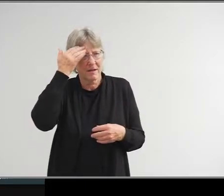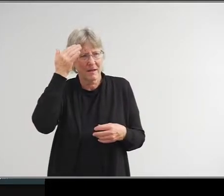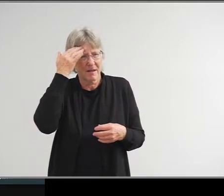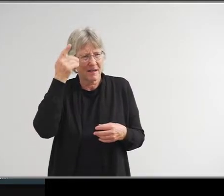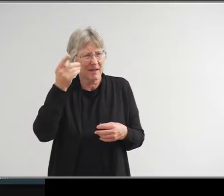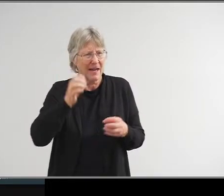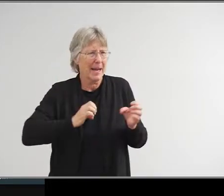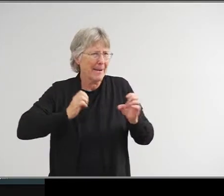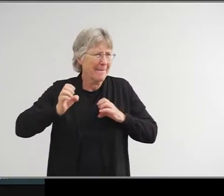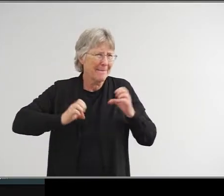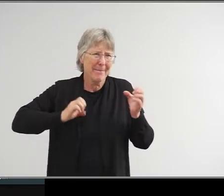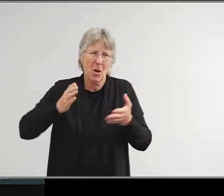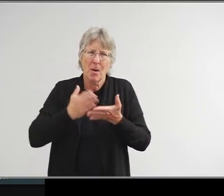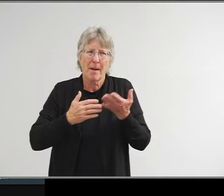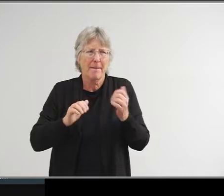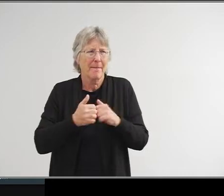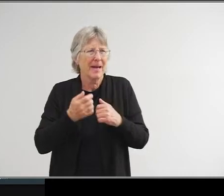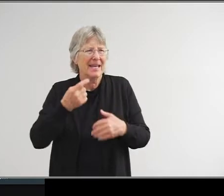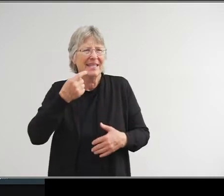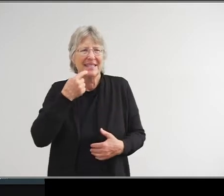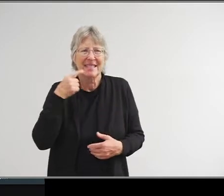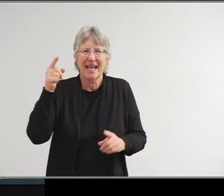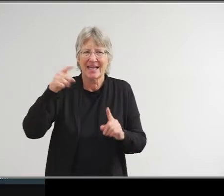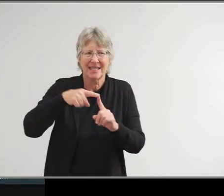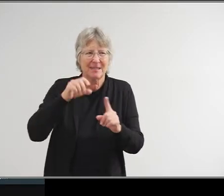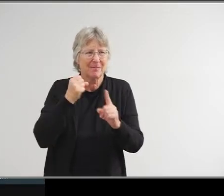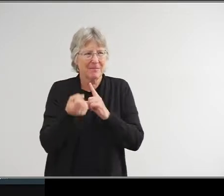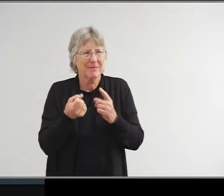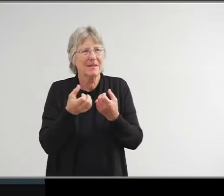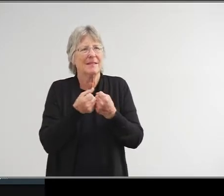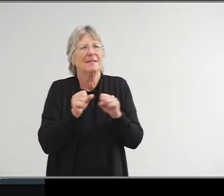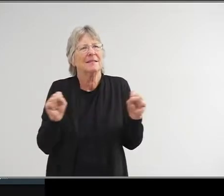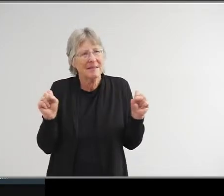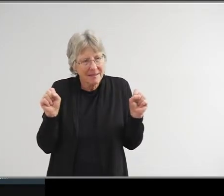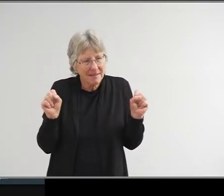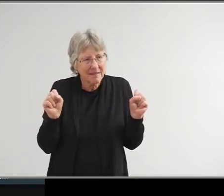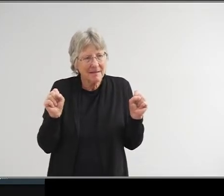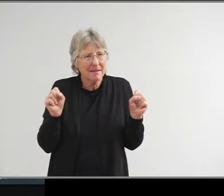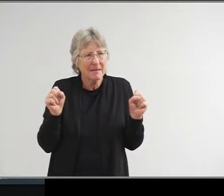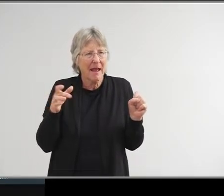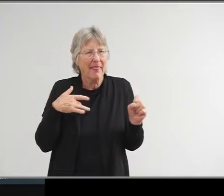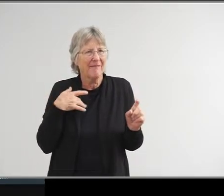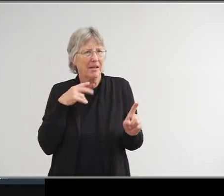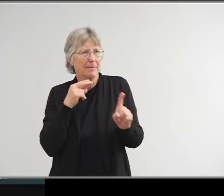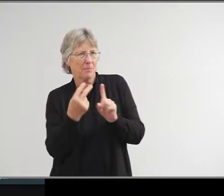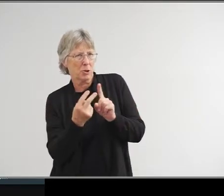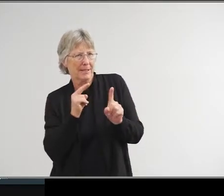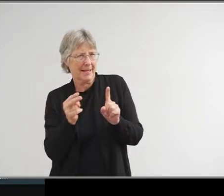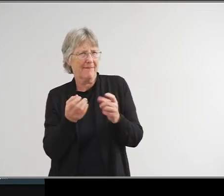component of how saying that a situation is safe and perceiving that it's safe can be very different things.